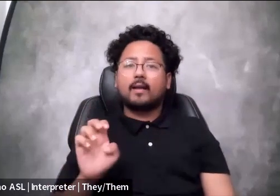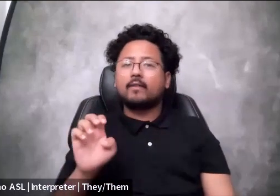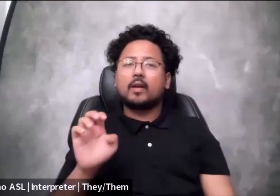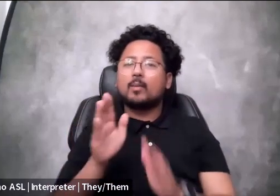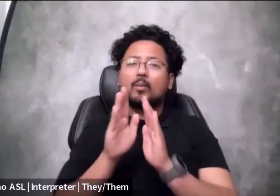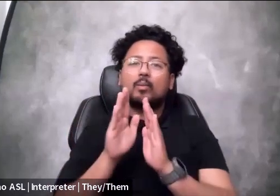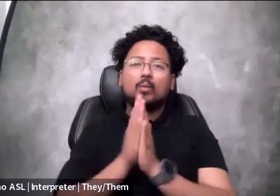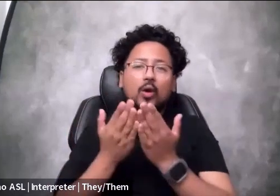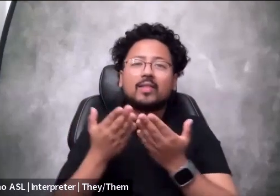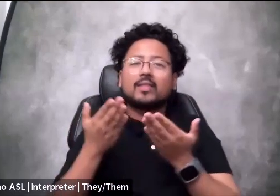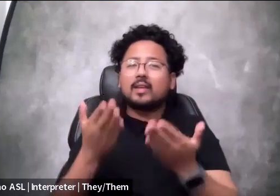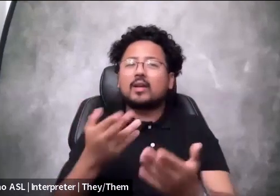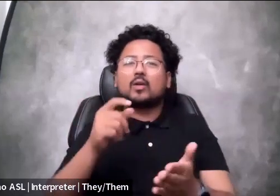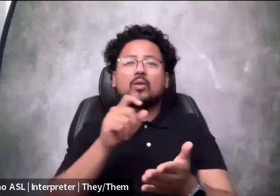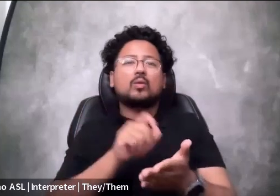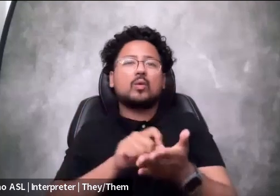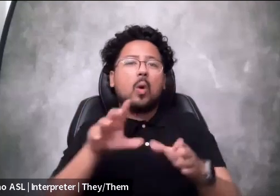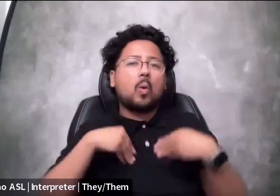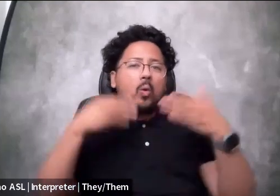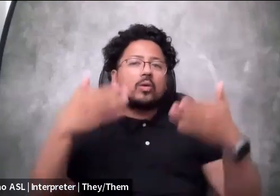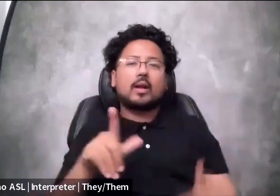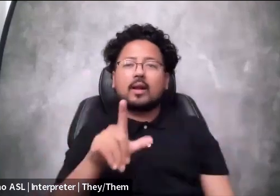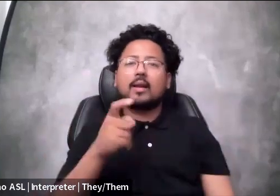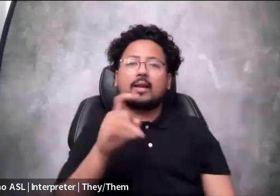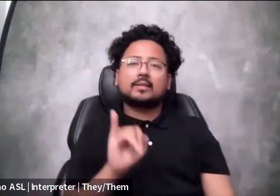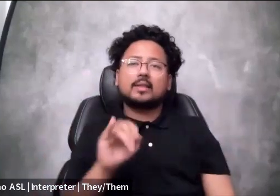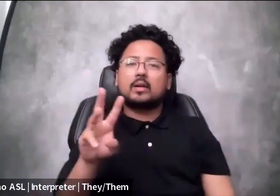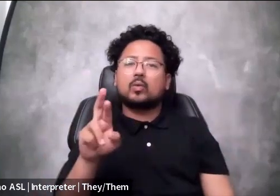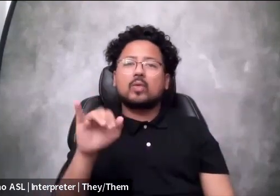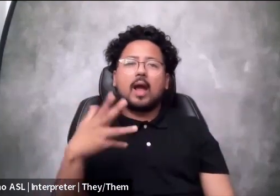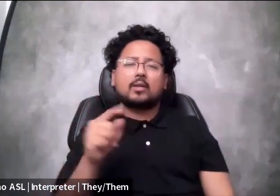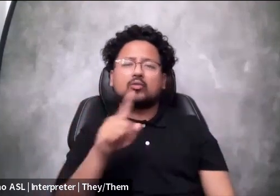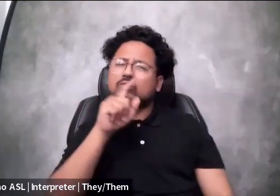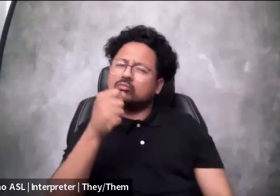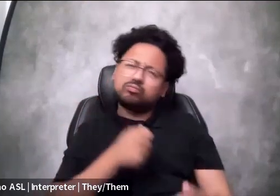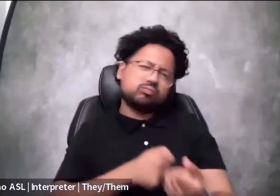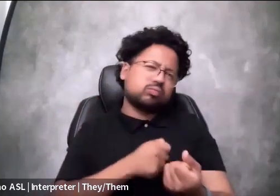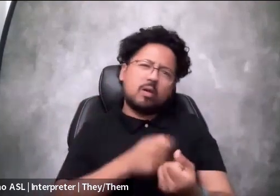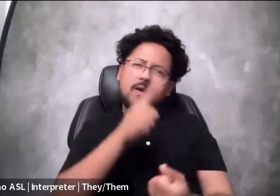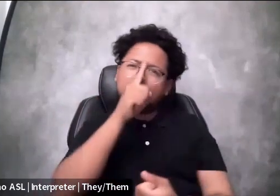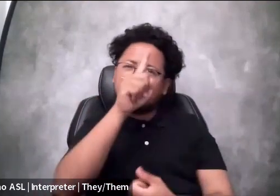Lexi Wright is one of the fiercest advocates for queer youth I've ever experienced.